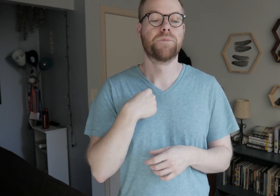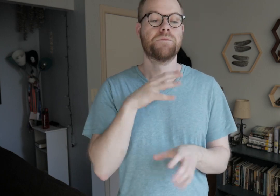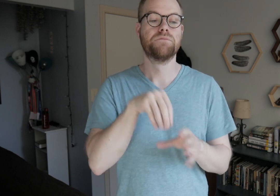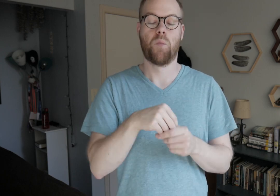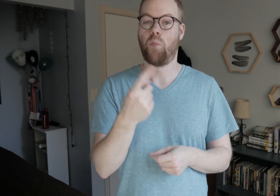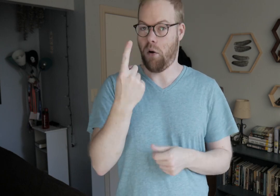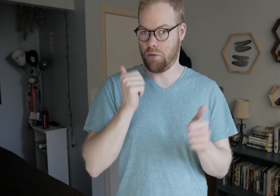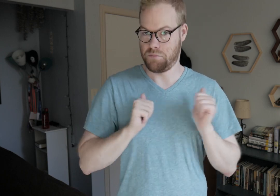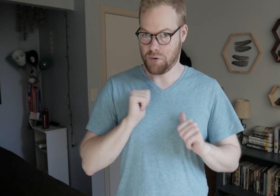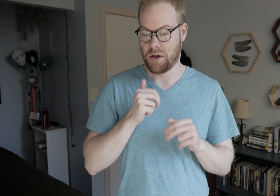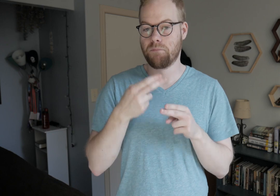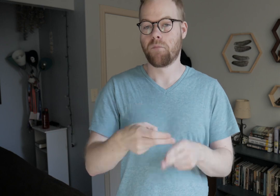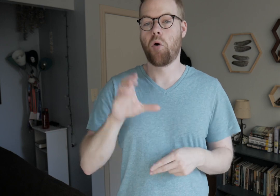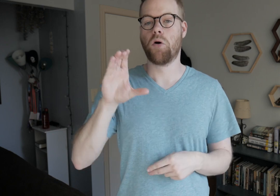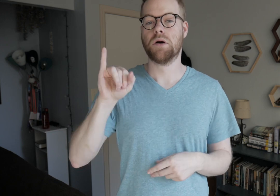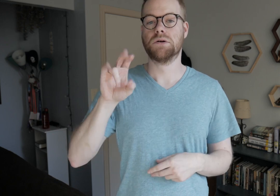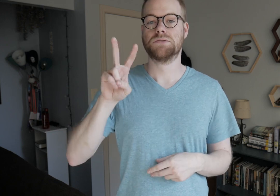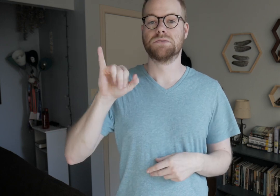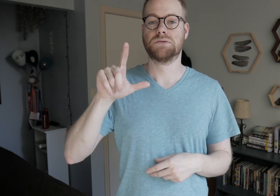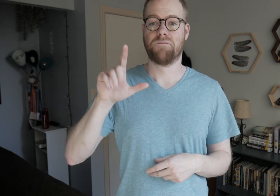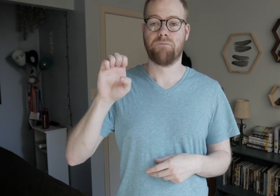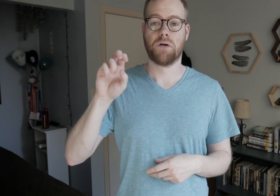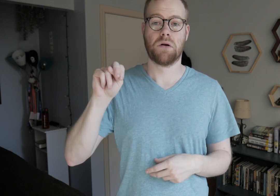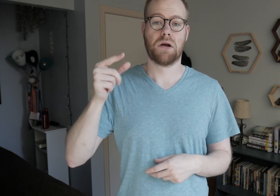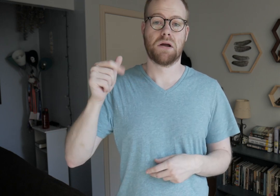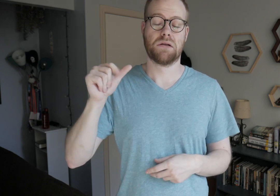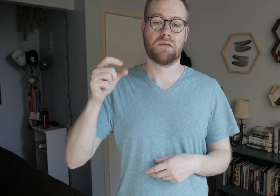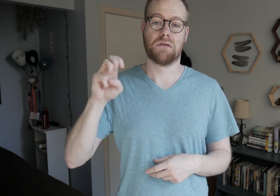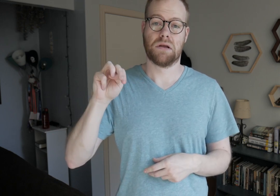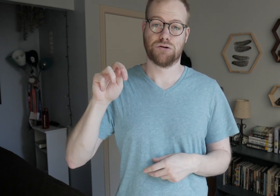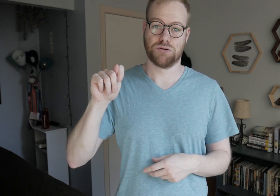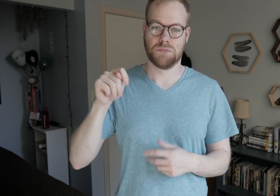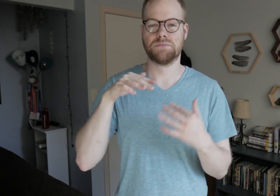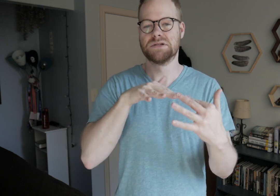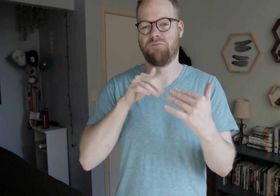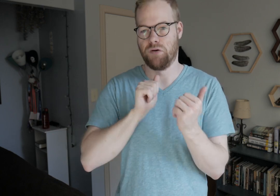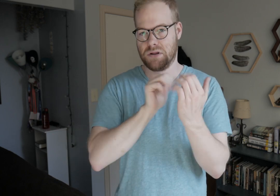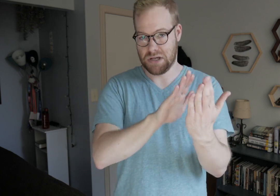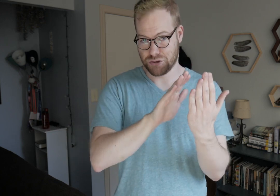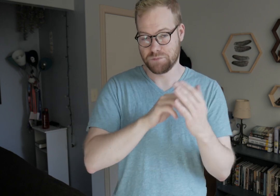I was in one of the plays, called Civil Engagement.